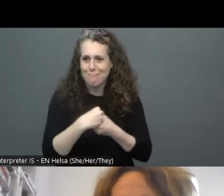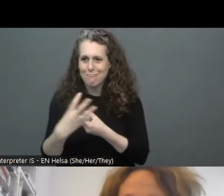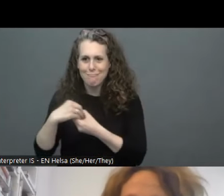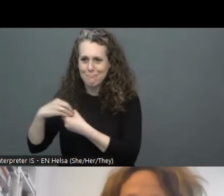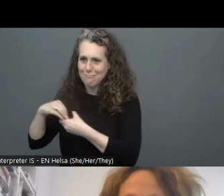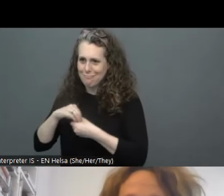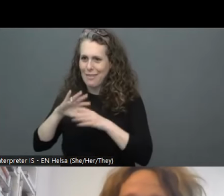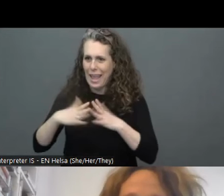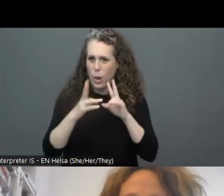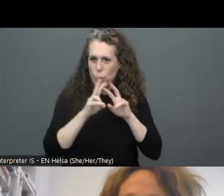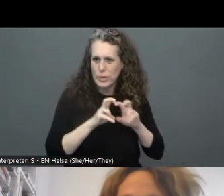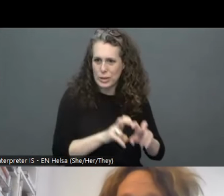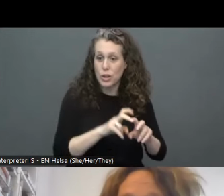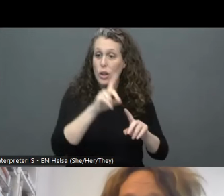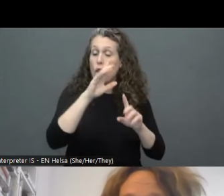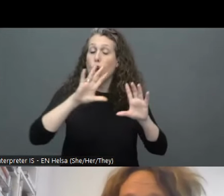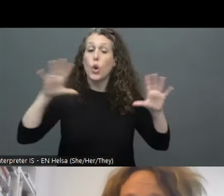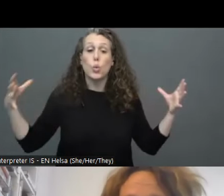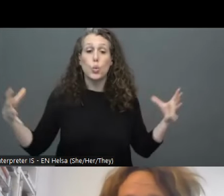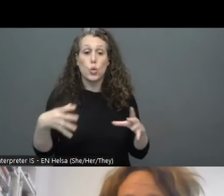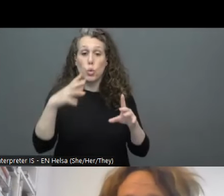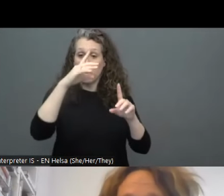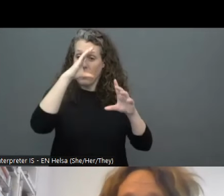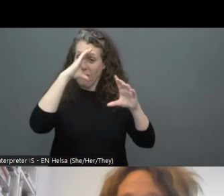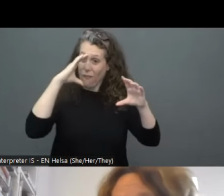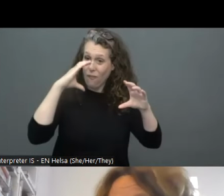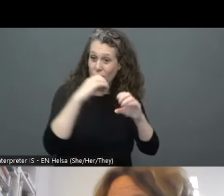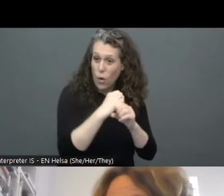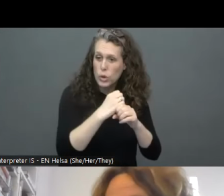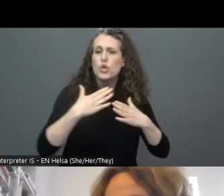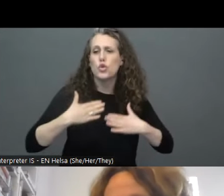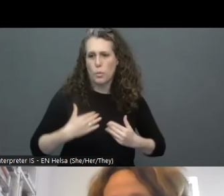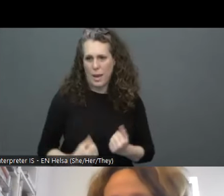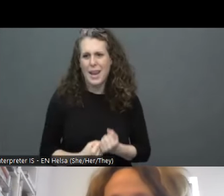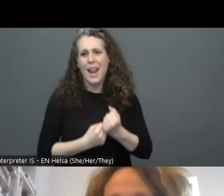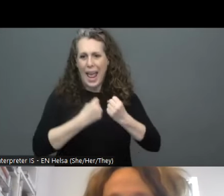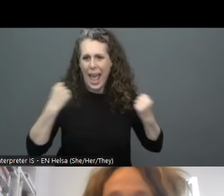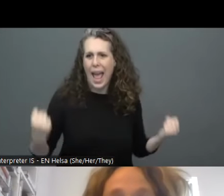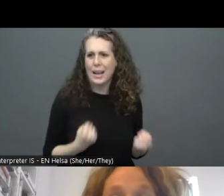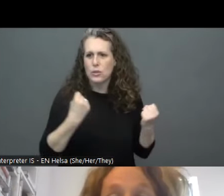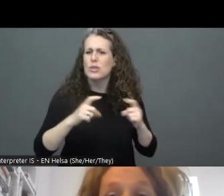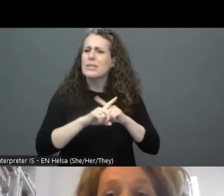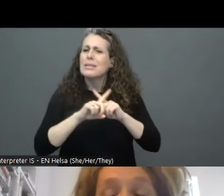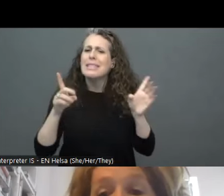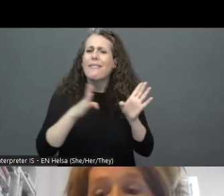was really humanitarian actors from all sectors and here of course of importance that really